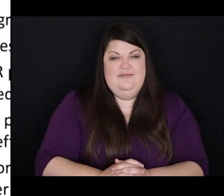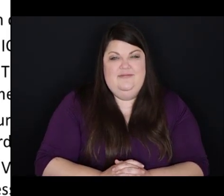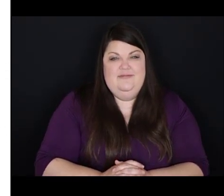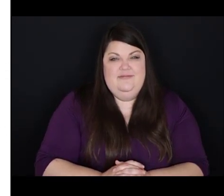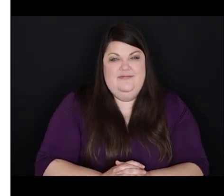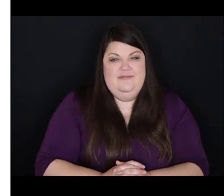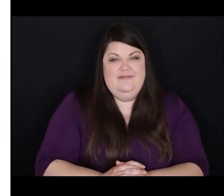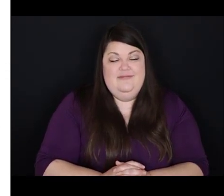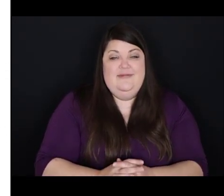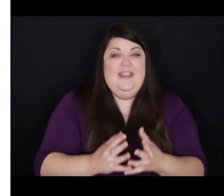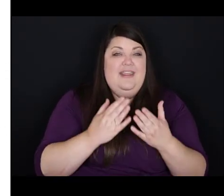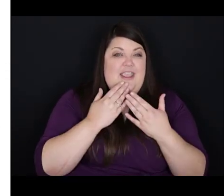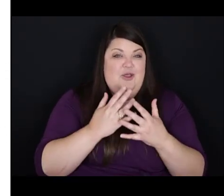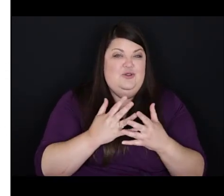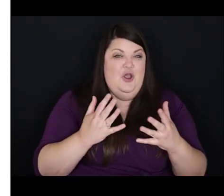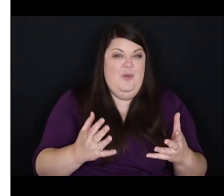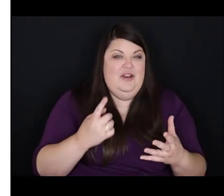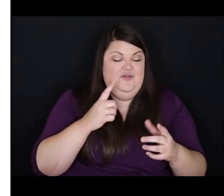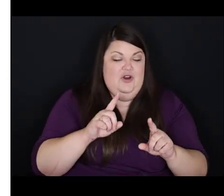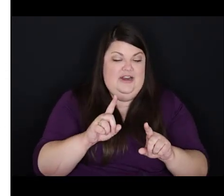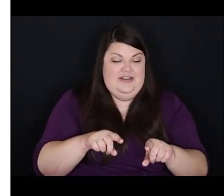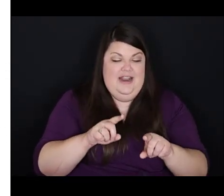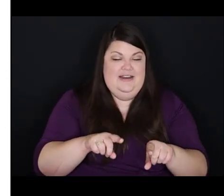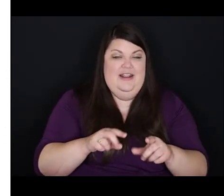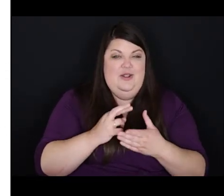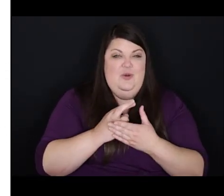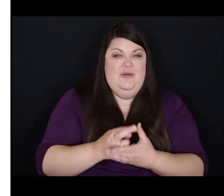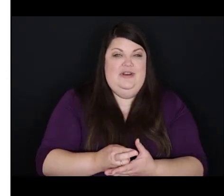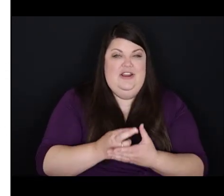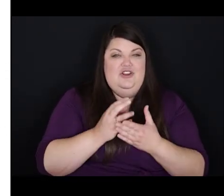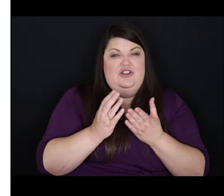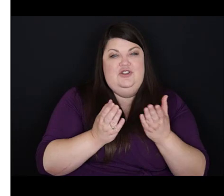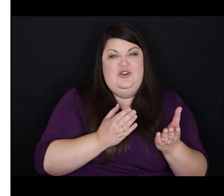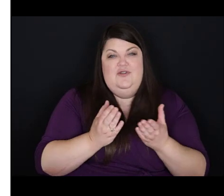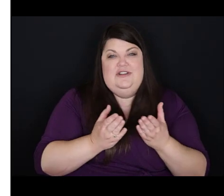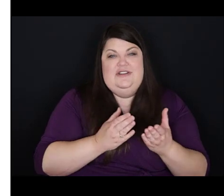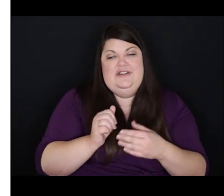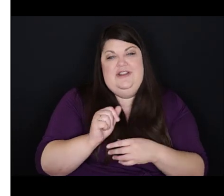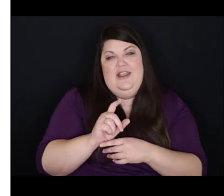Thank you so much for attending the Rehabilitation Services Administration